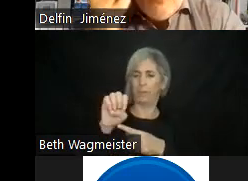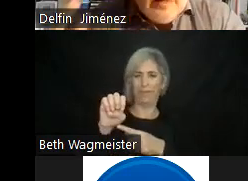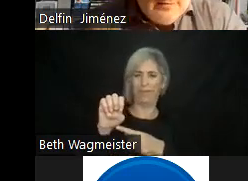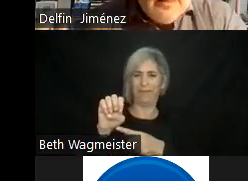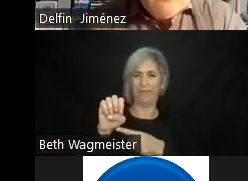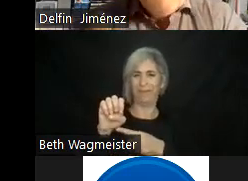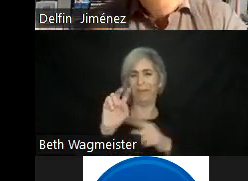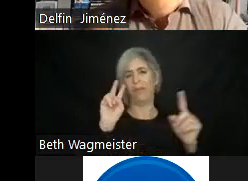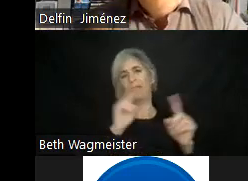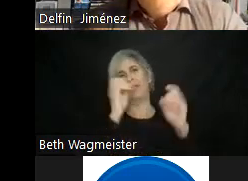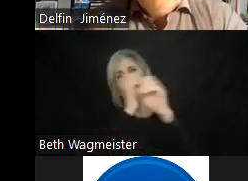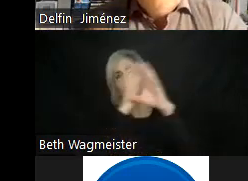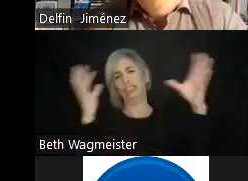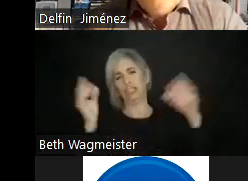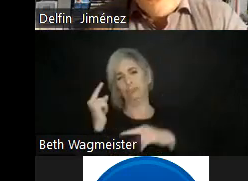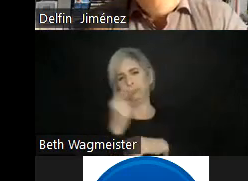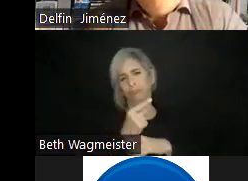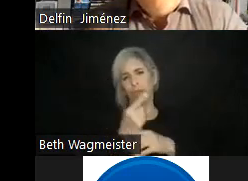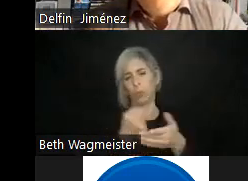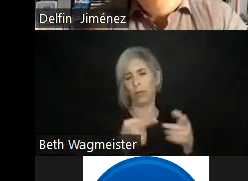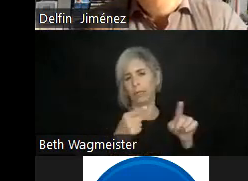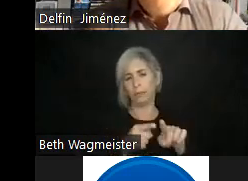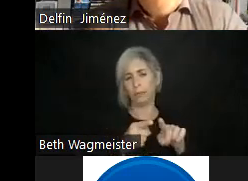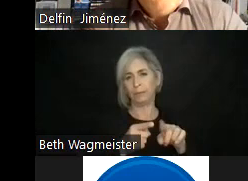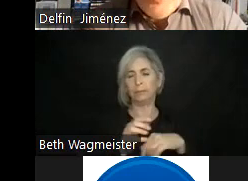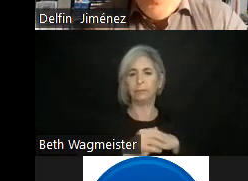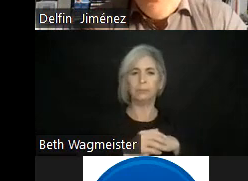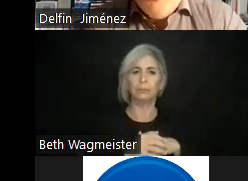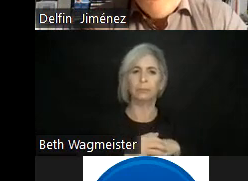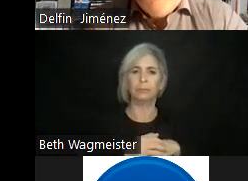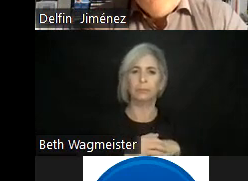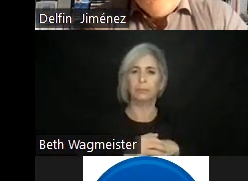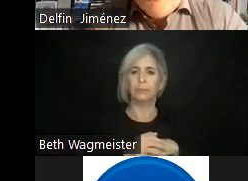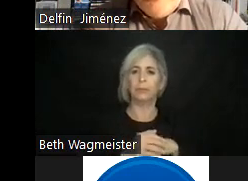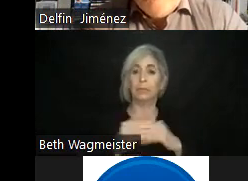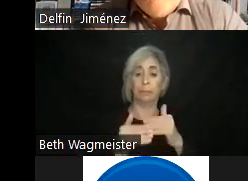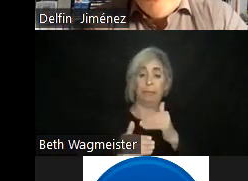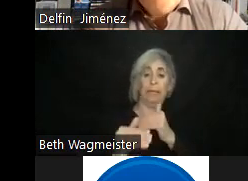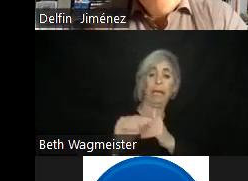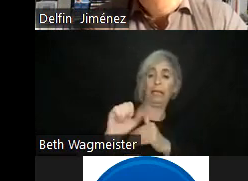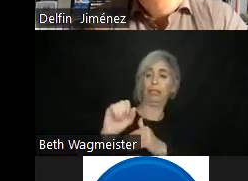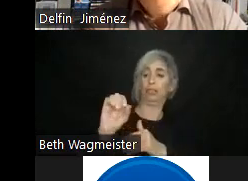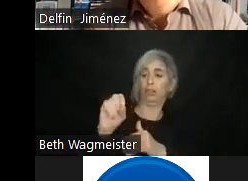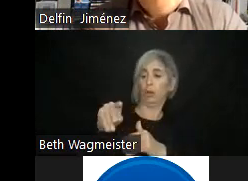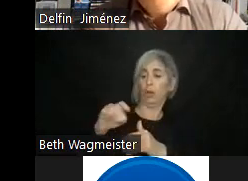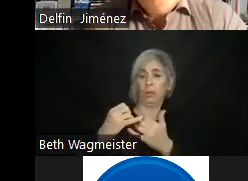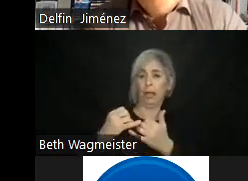Well, this it is half a European scope. It is from mandate